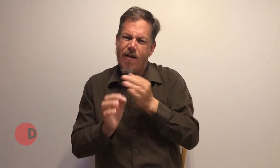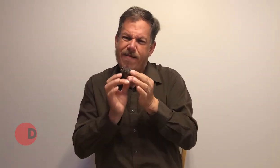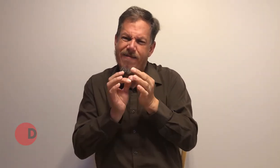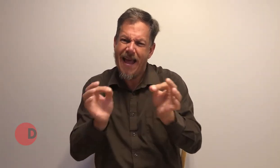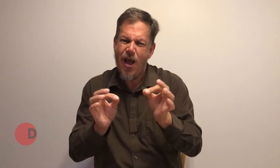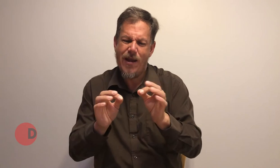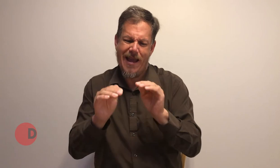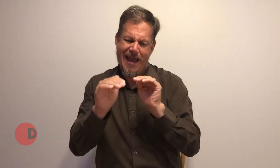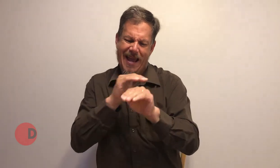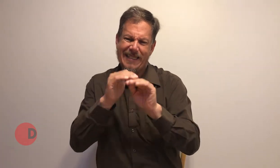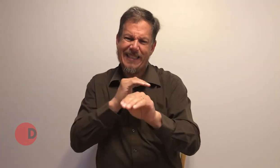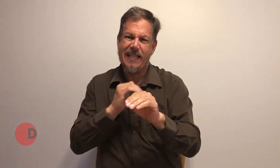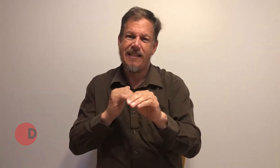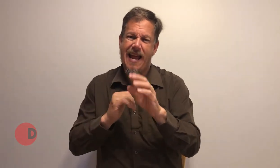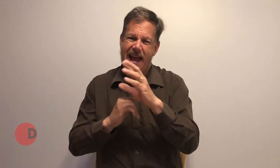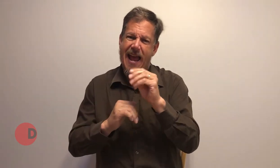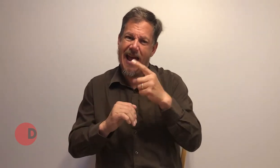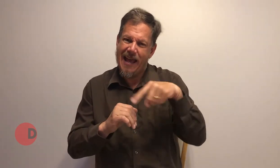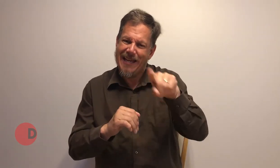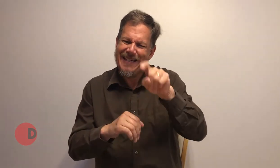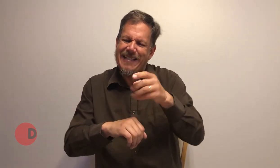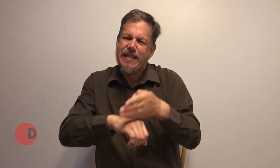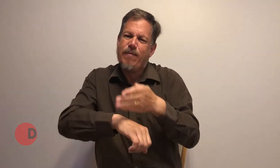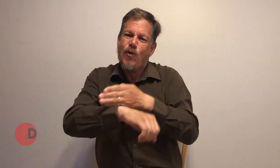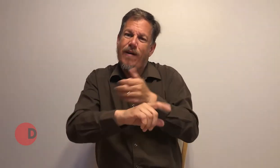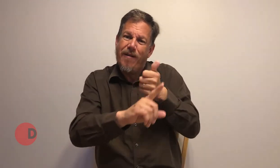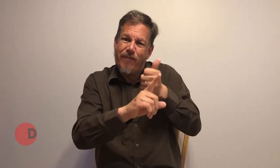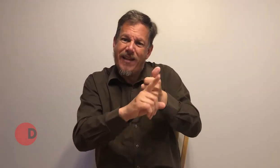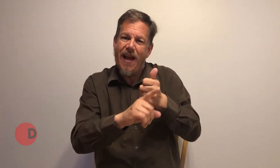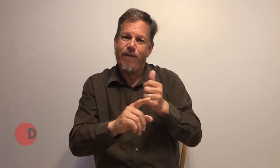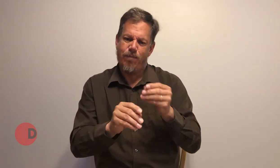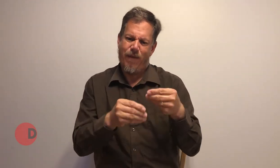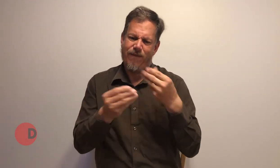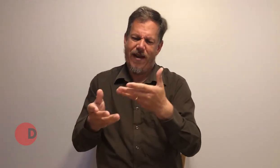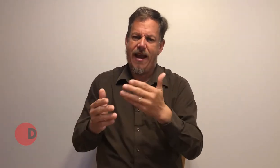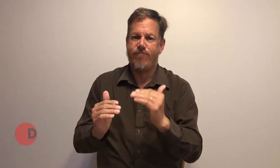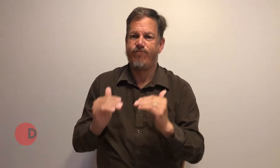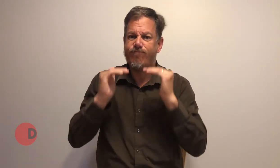and they need to improve themselves in providing appropriate services.